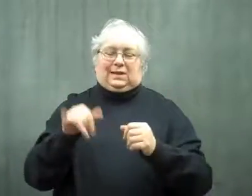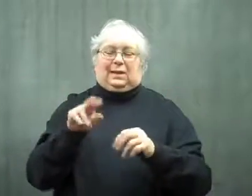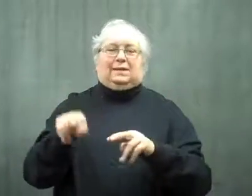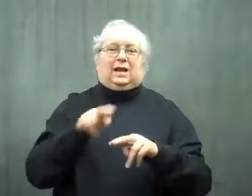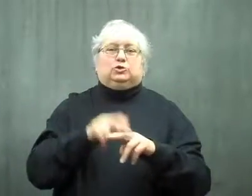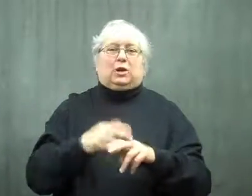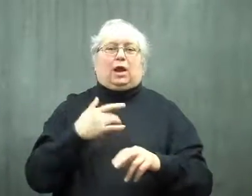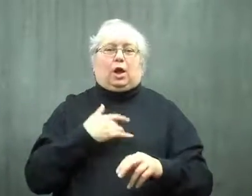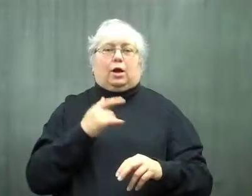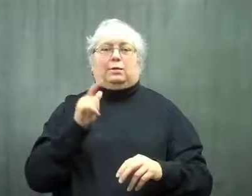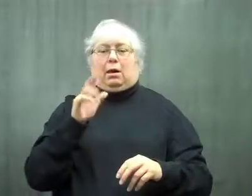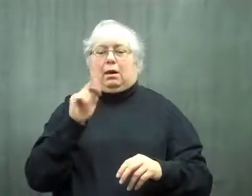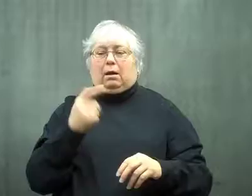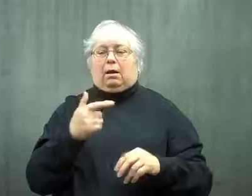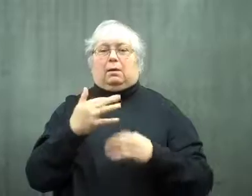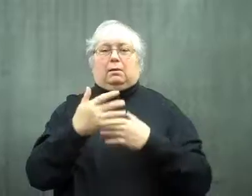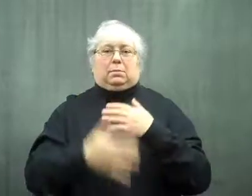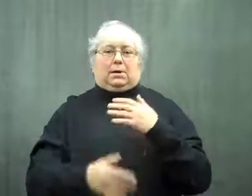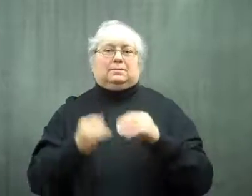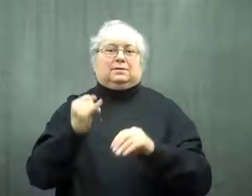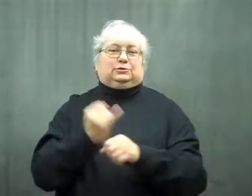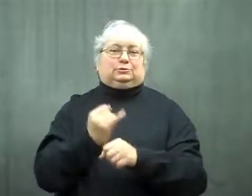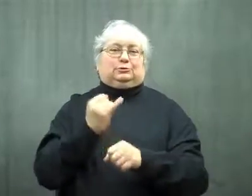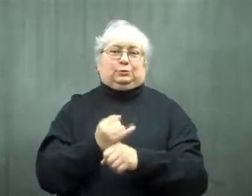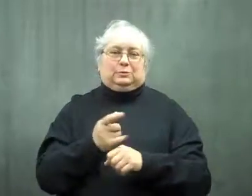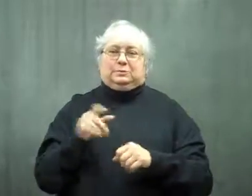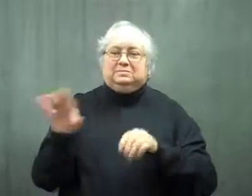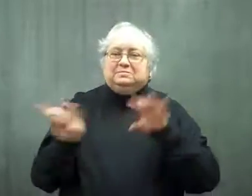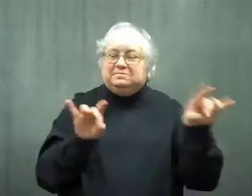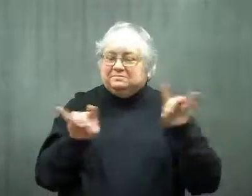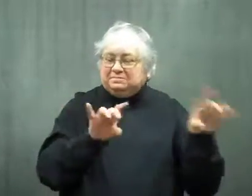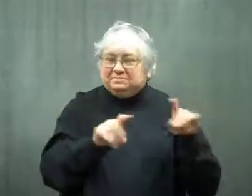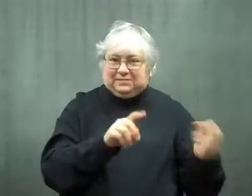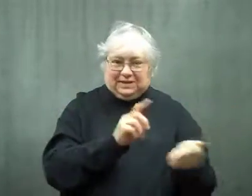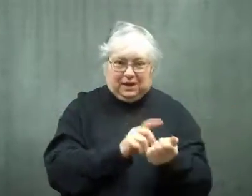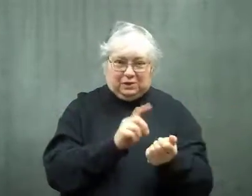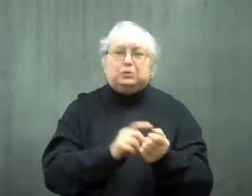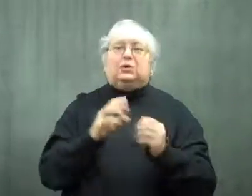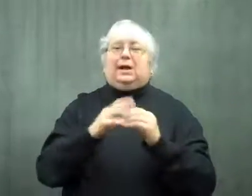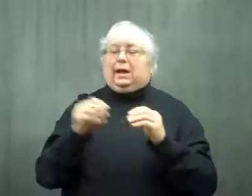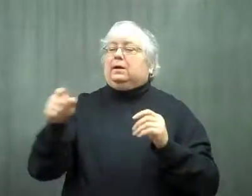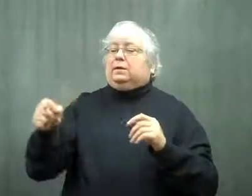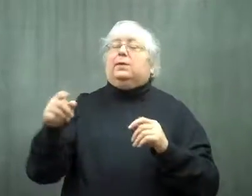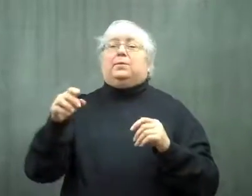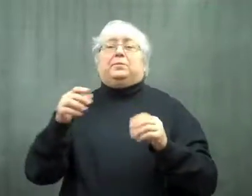National Lung, Heart and Blood Institute.